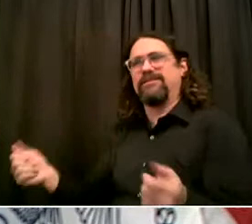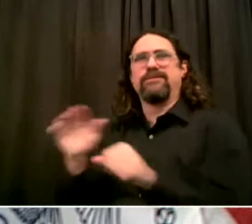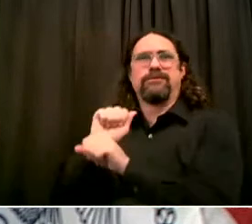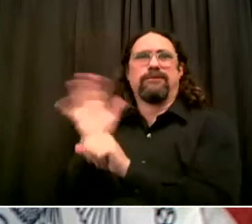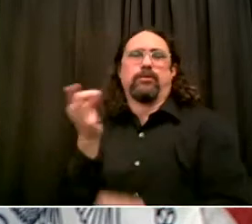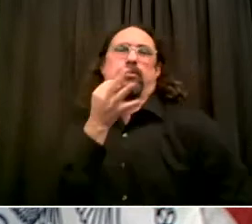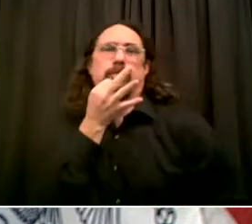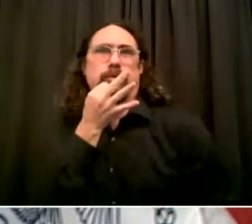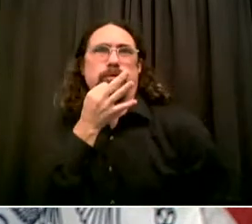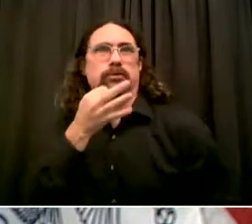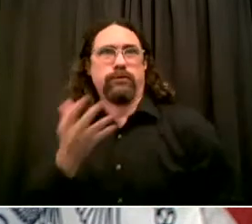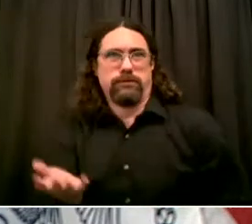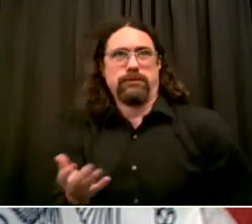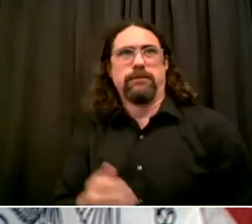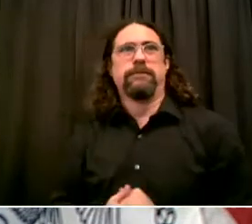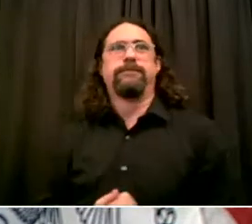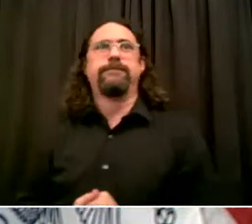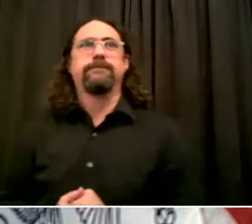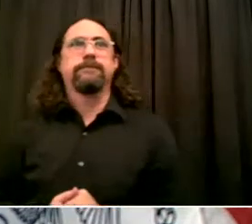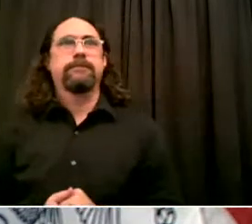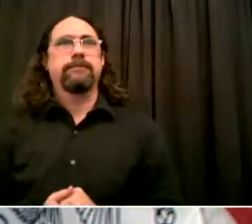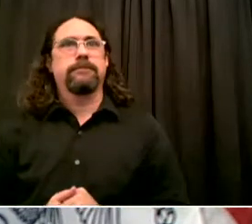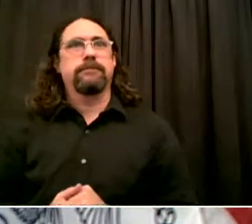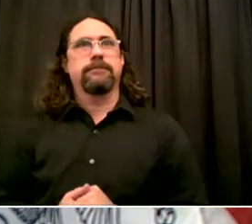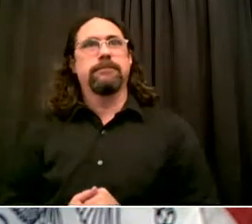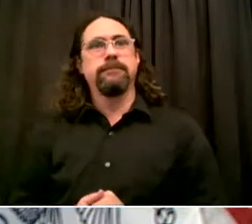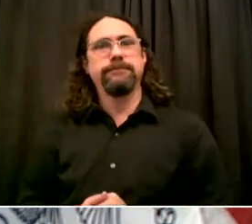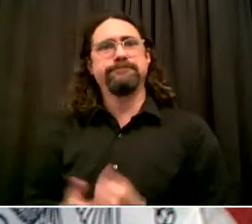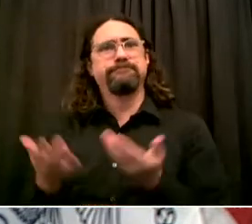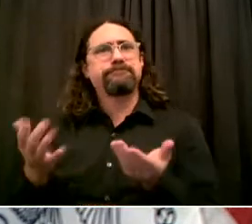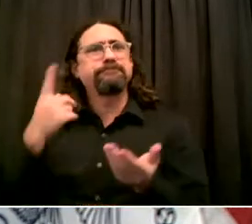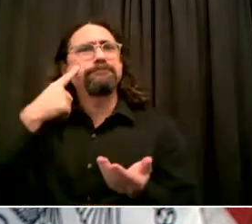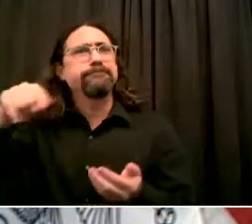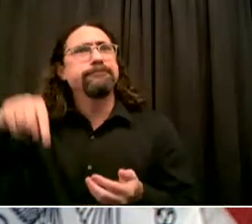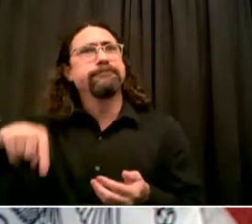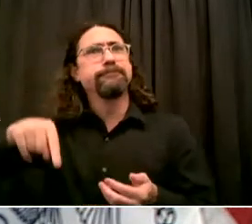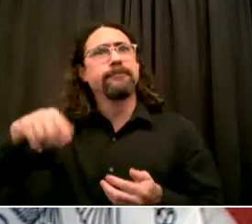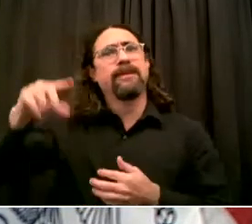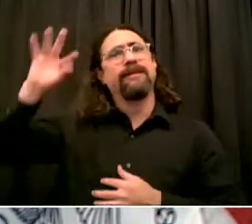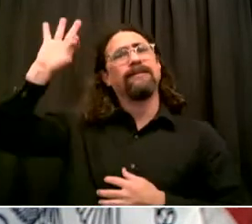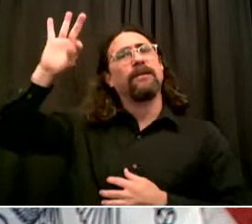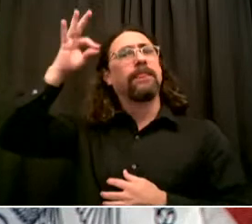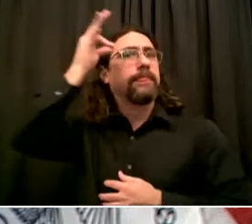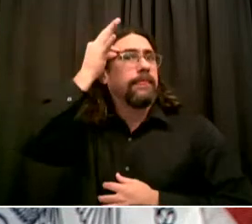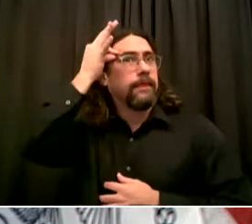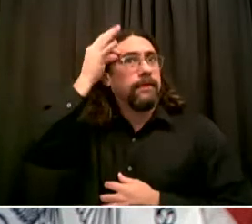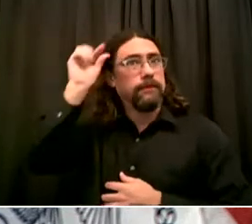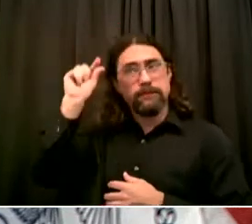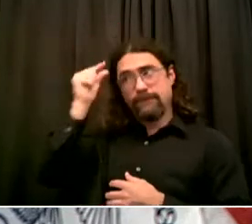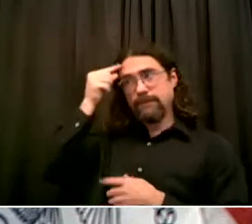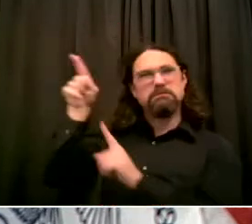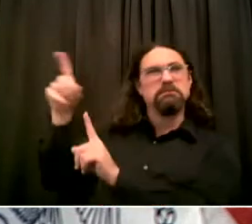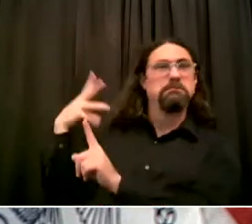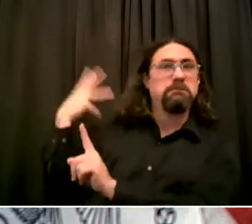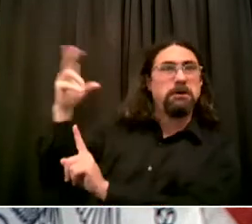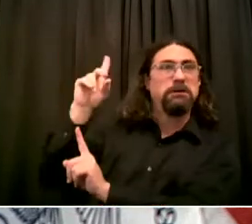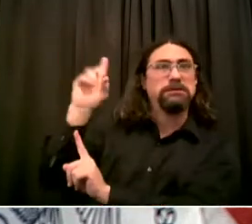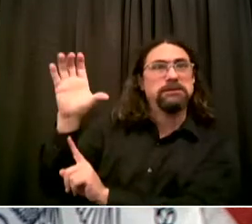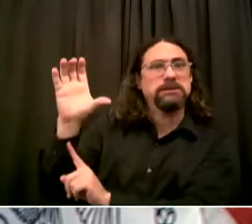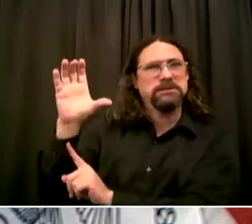BEEEEN SHOHOCKINING THE INACTION OF THE FEDERAL GGVEORNMENT THROUGHOUT THIS CRISIS. HERE IS AN OPPORTUNITY FOR THE FEDERAL